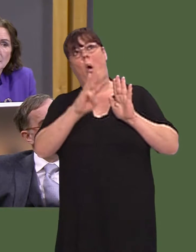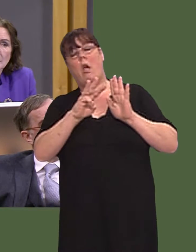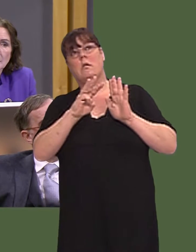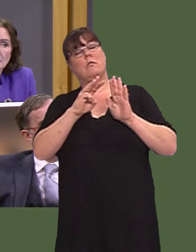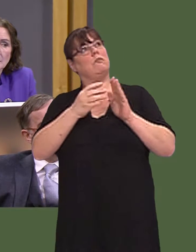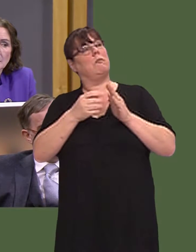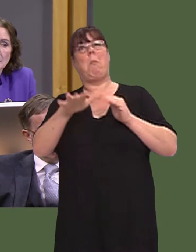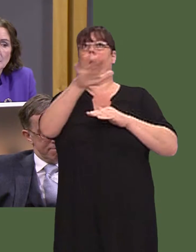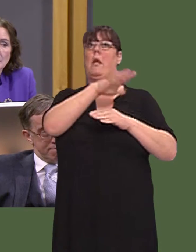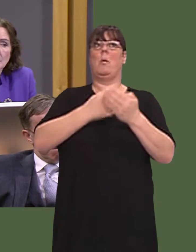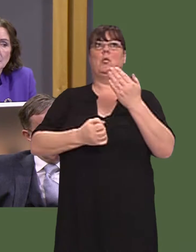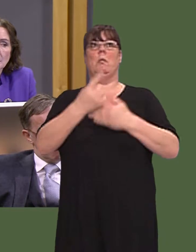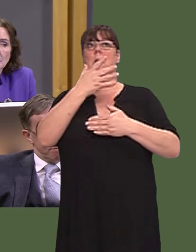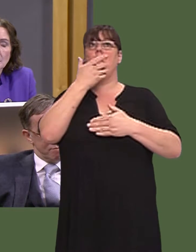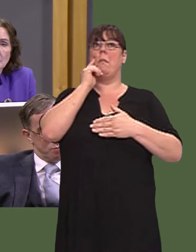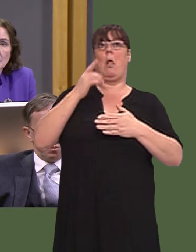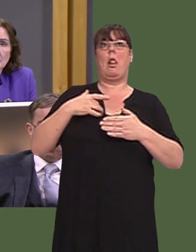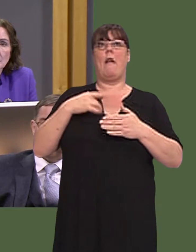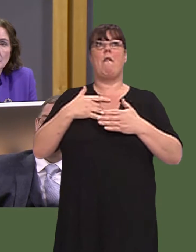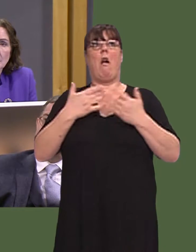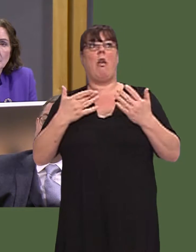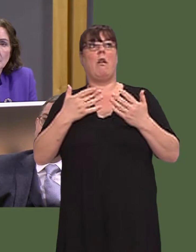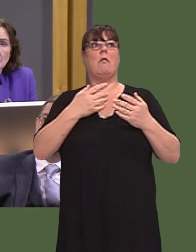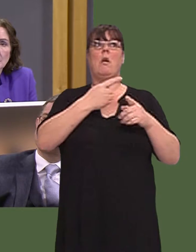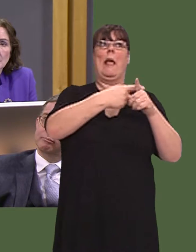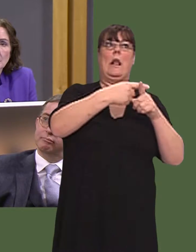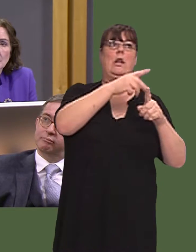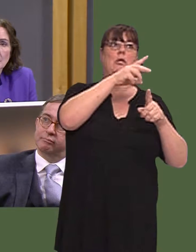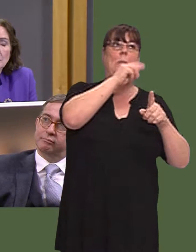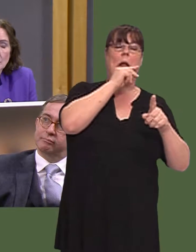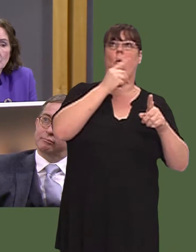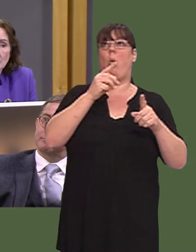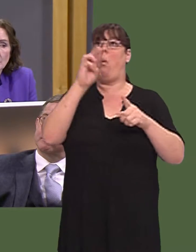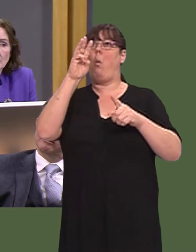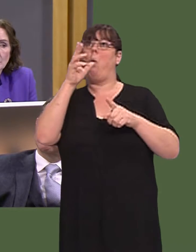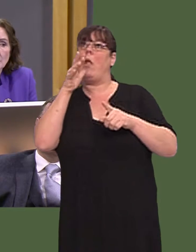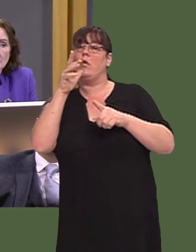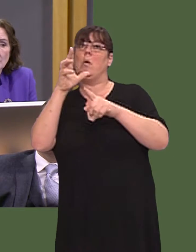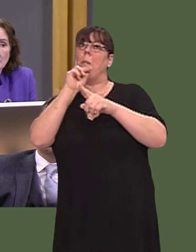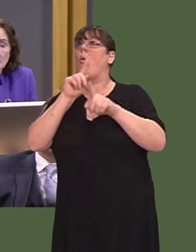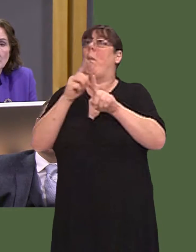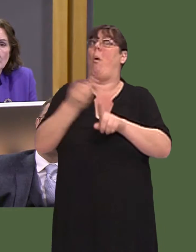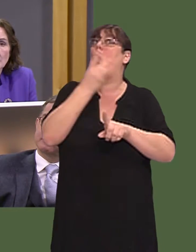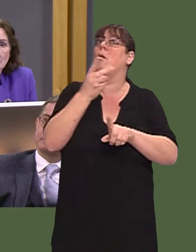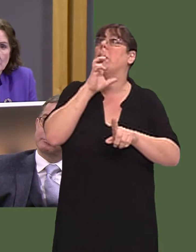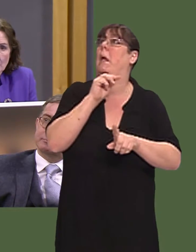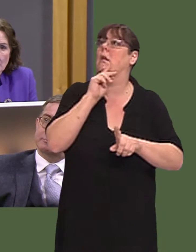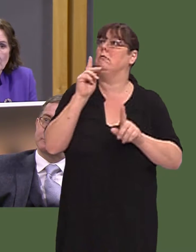where people may choose to live their lives through the medium of either, or both, Welsh or English, and I think thatís a very reasonable objective.